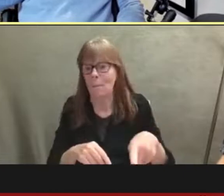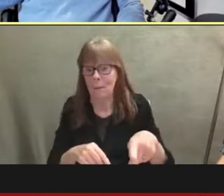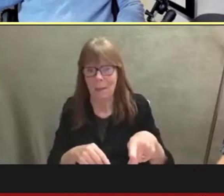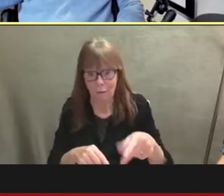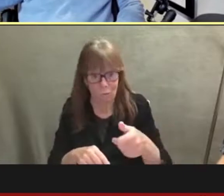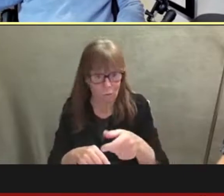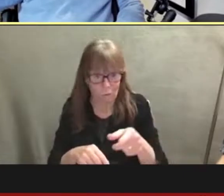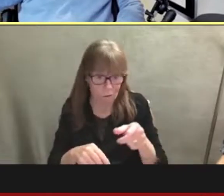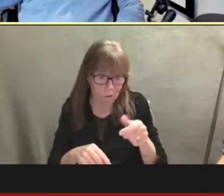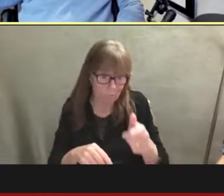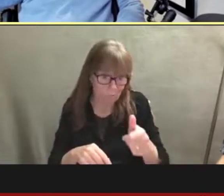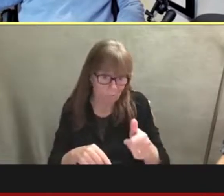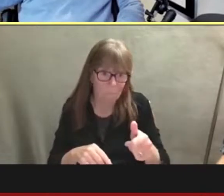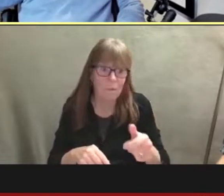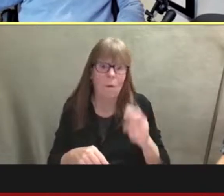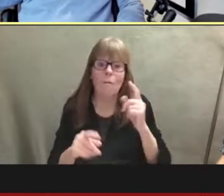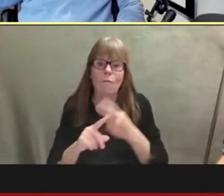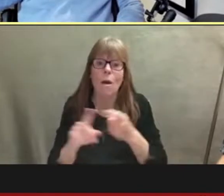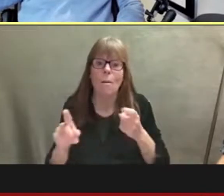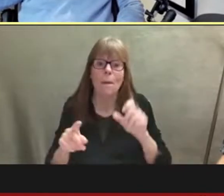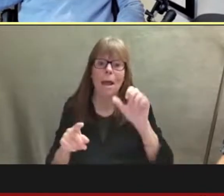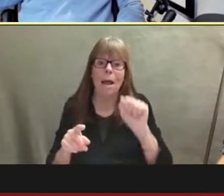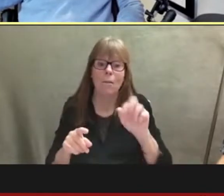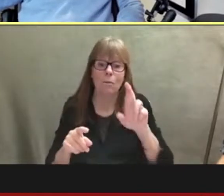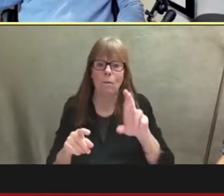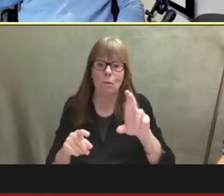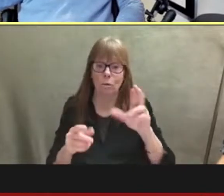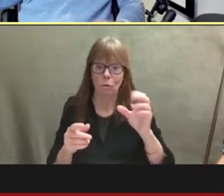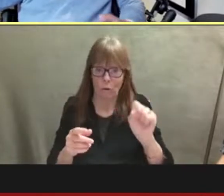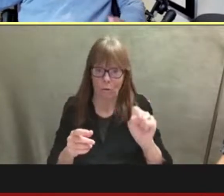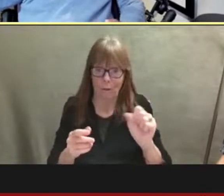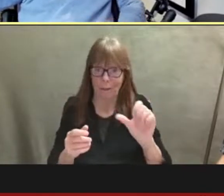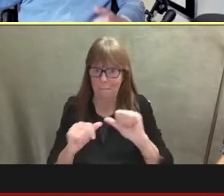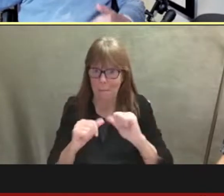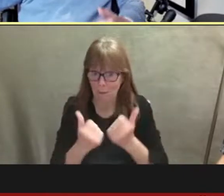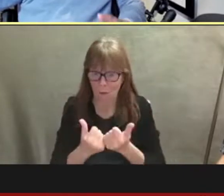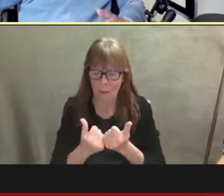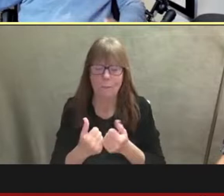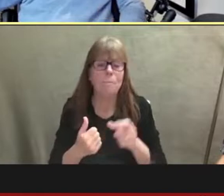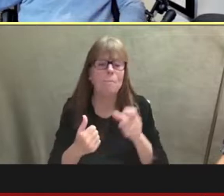Health Resources and Services Administration, require population groupings based on geography,